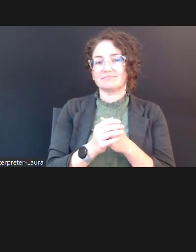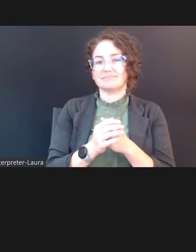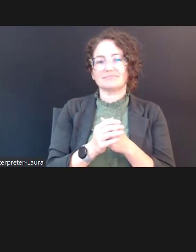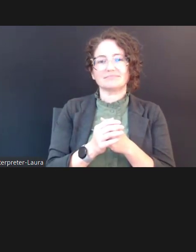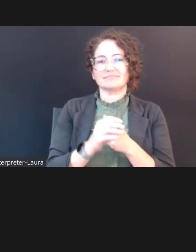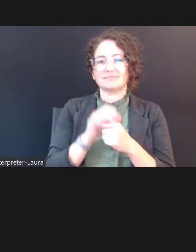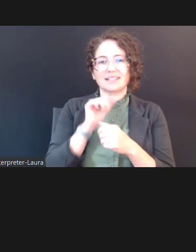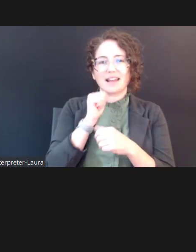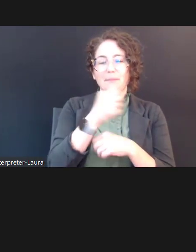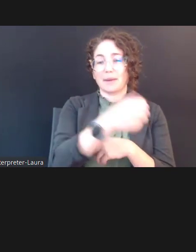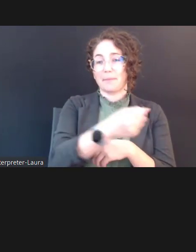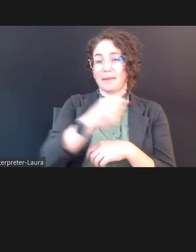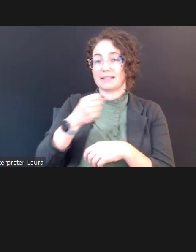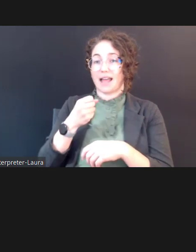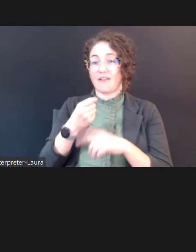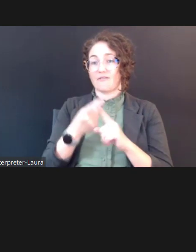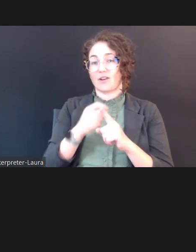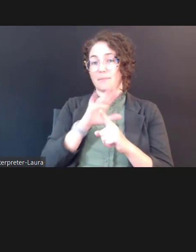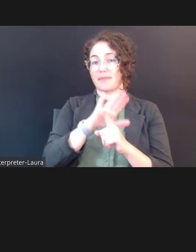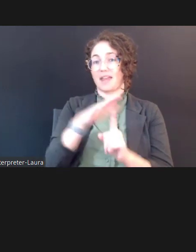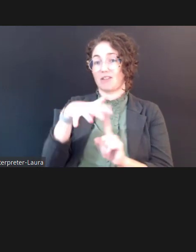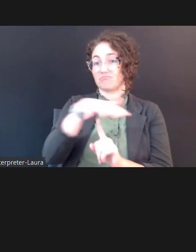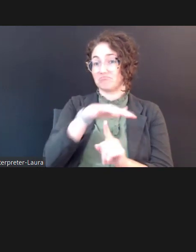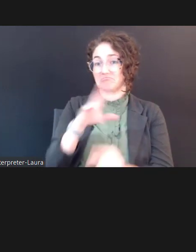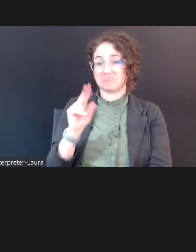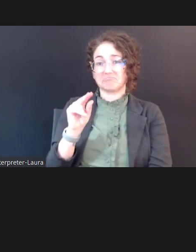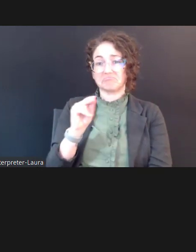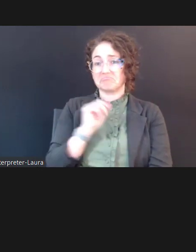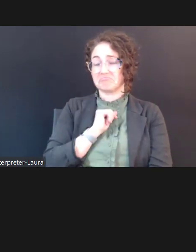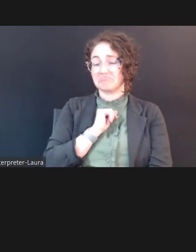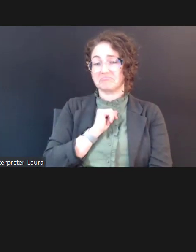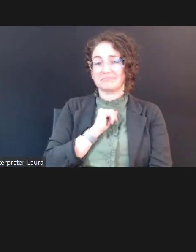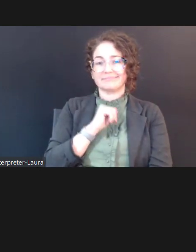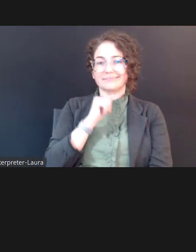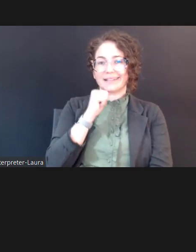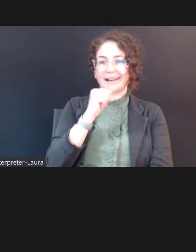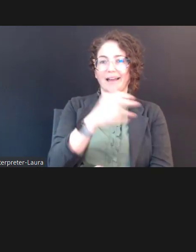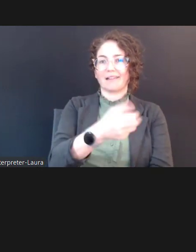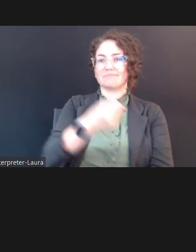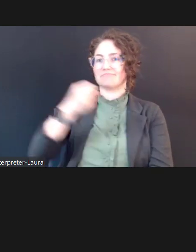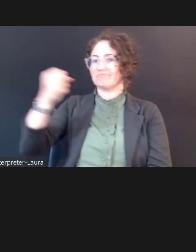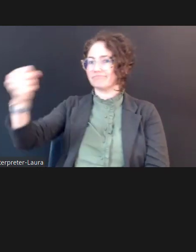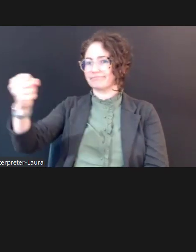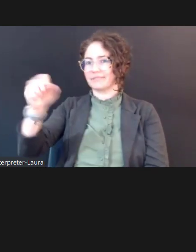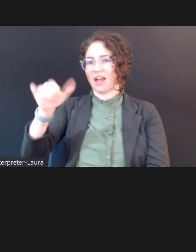into some other environment that is foreign or strange to them.